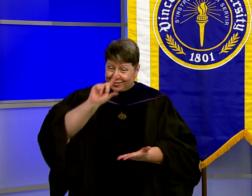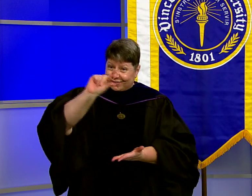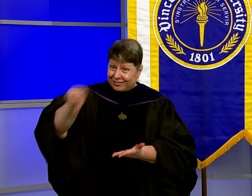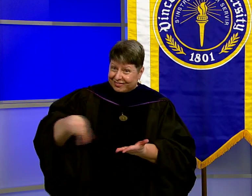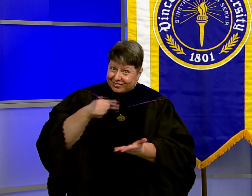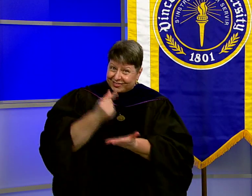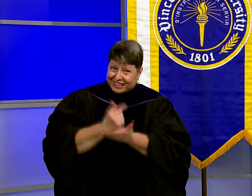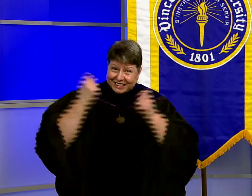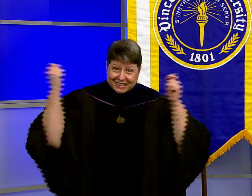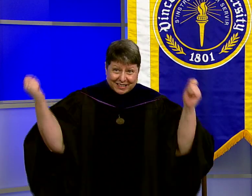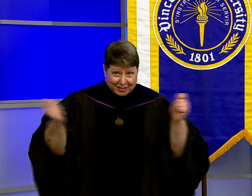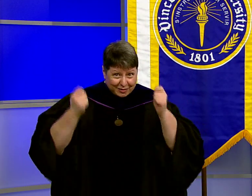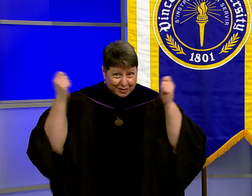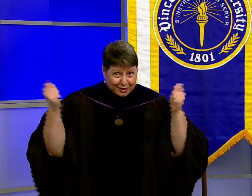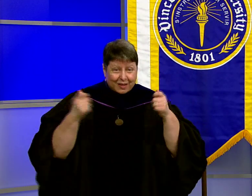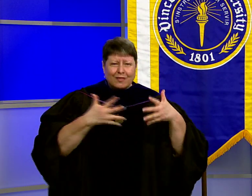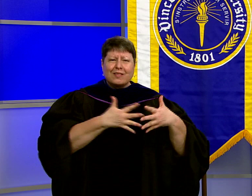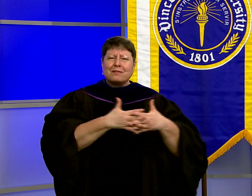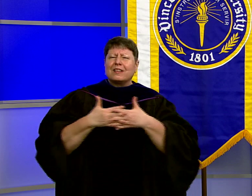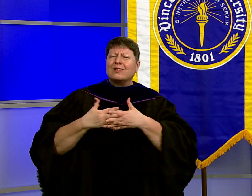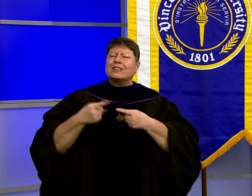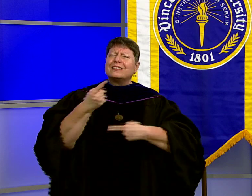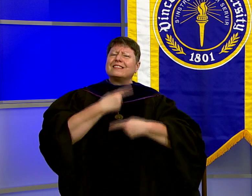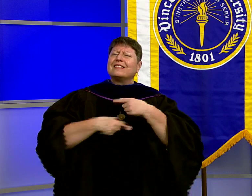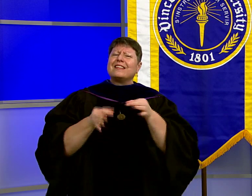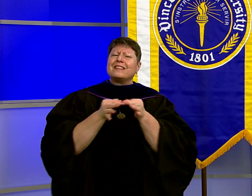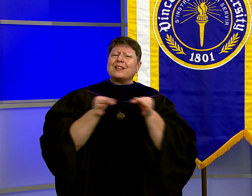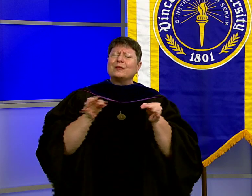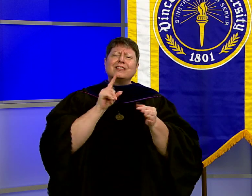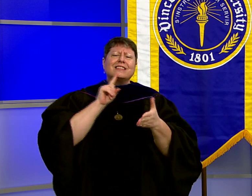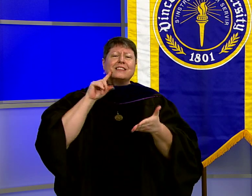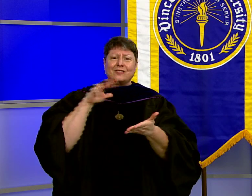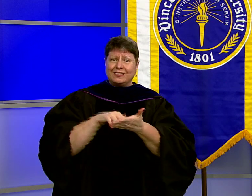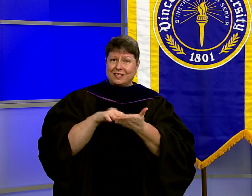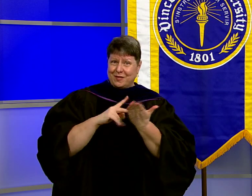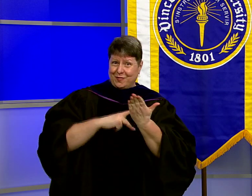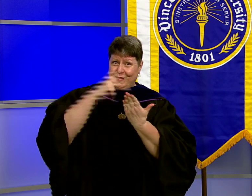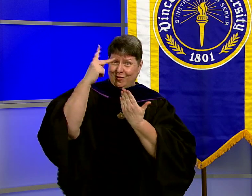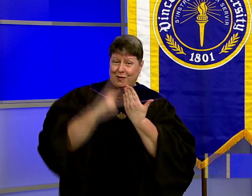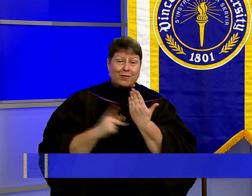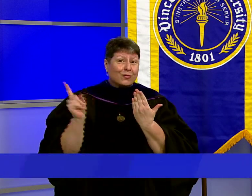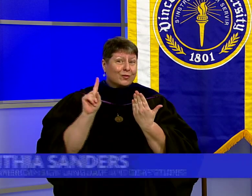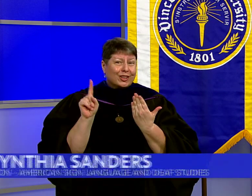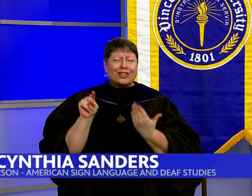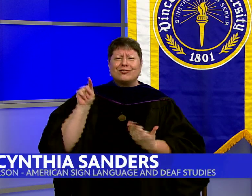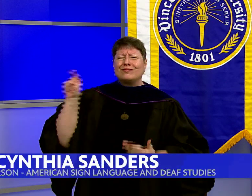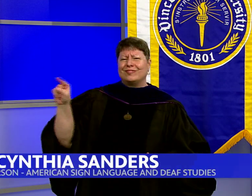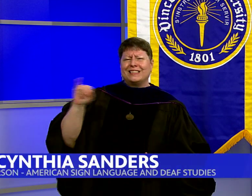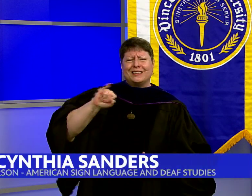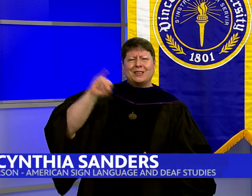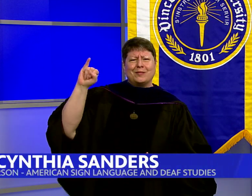welcome to the vincennes university commencement ceremony for the american sign language and deaf